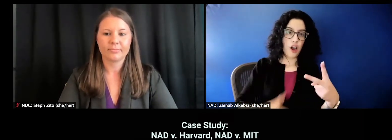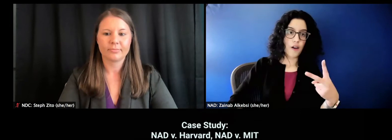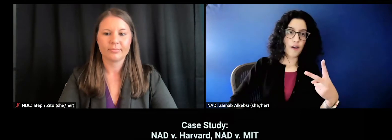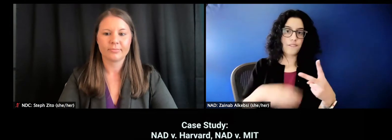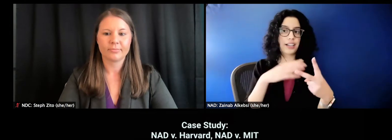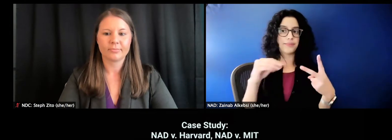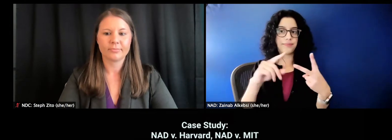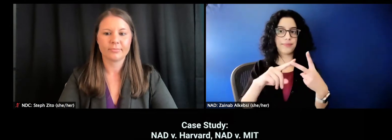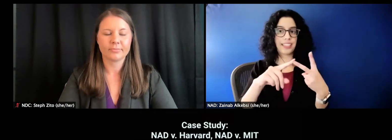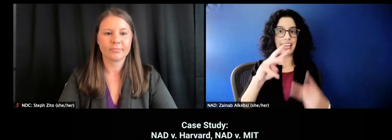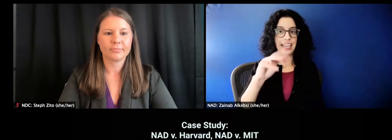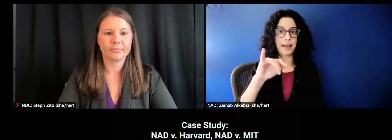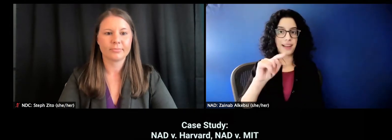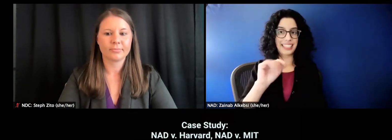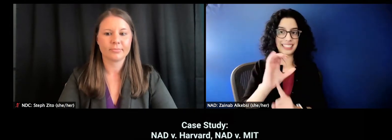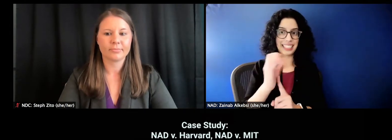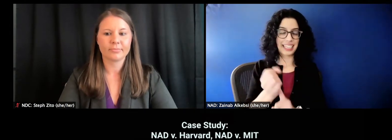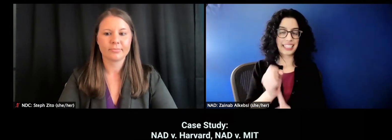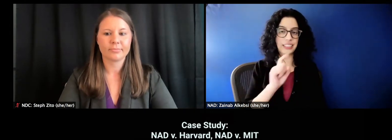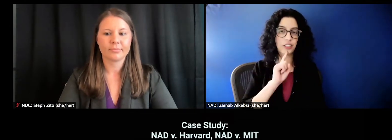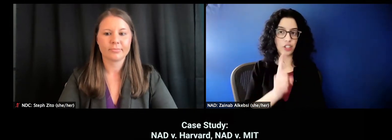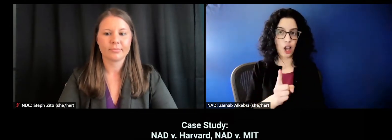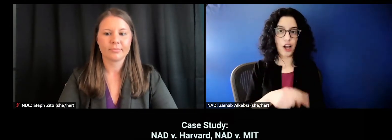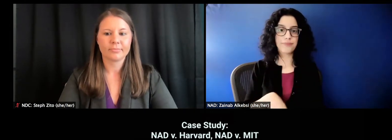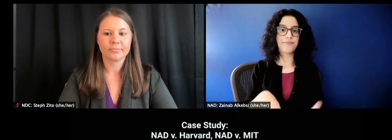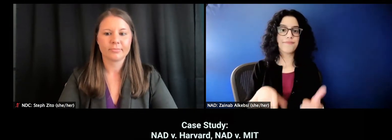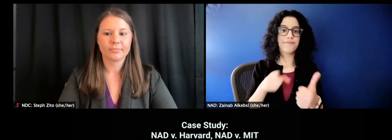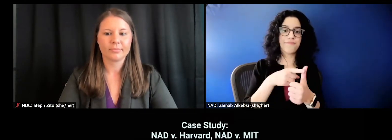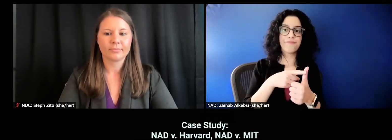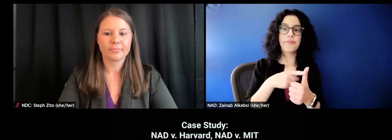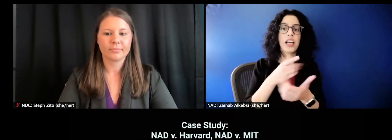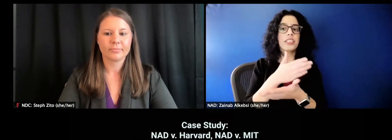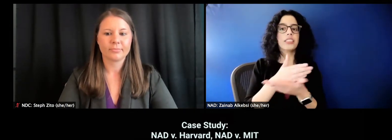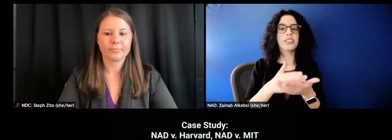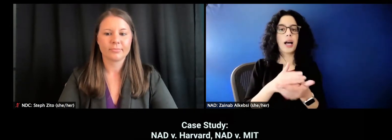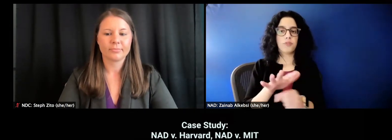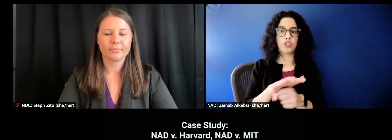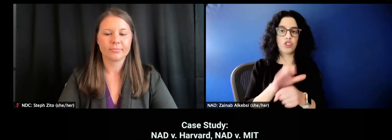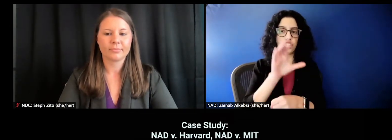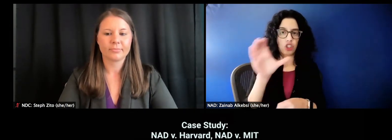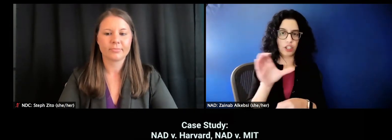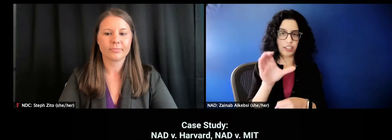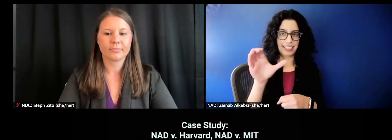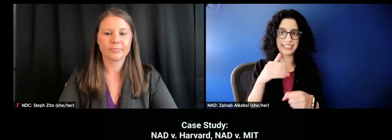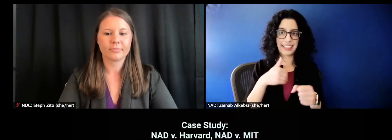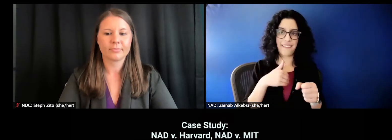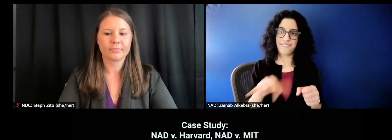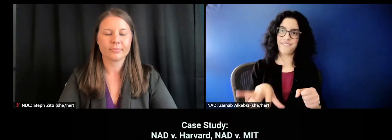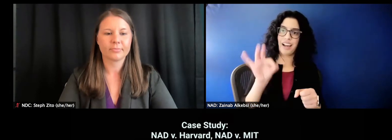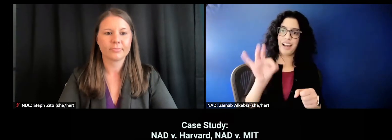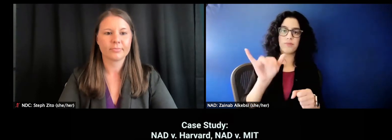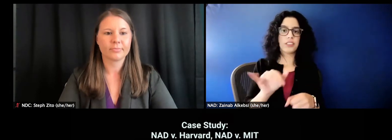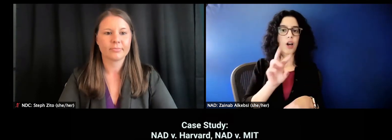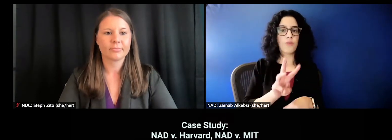From two cases, Harvard and MIT. Some circuits have found websites